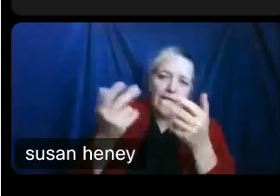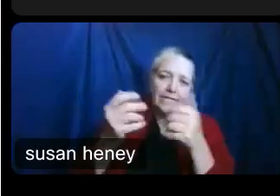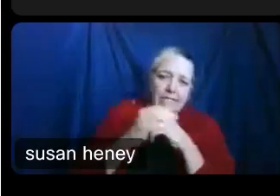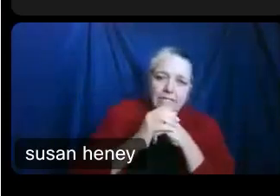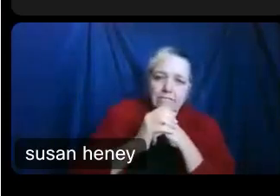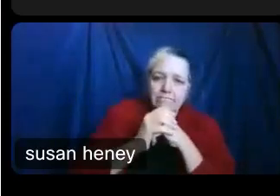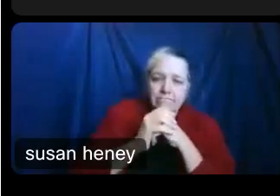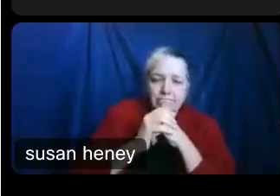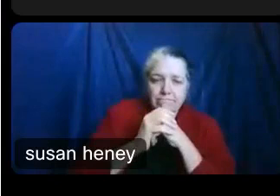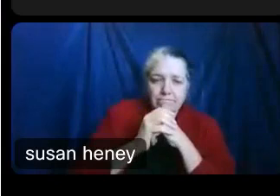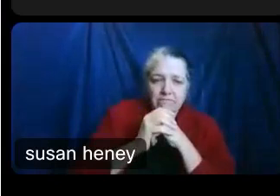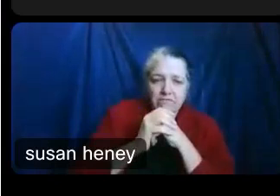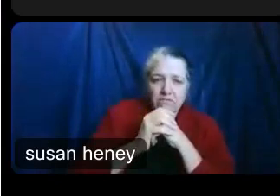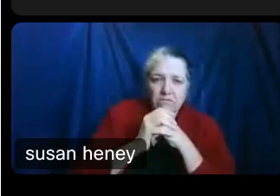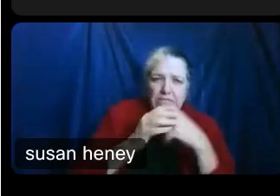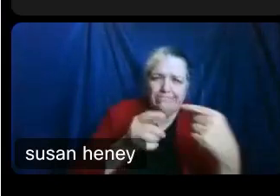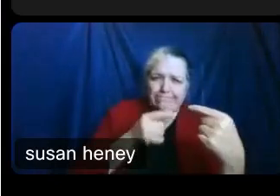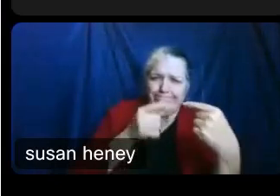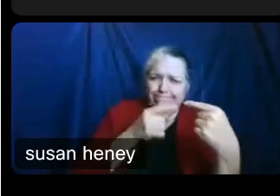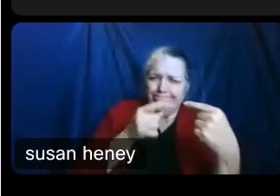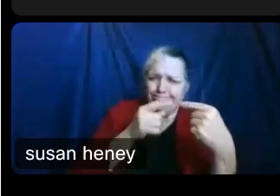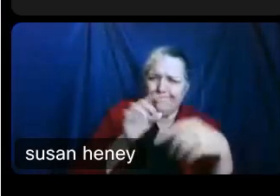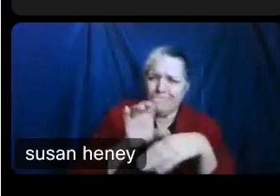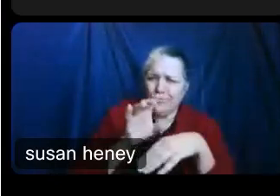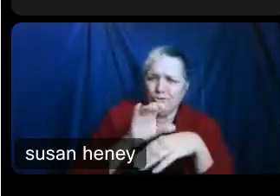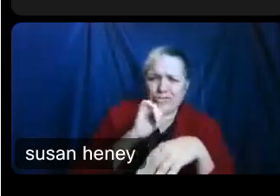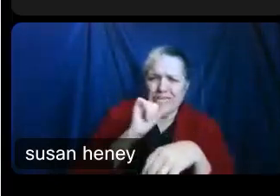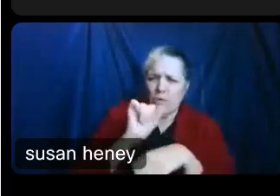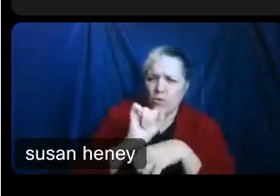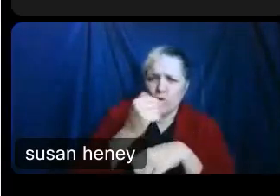So, let's do that instead.